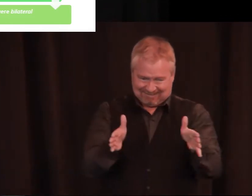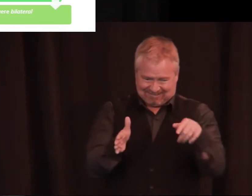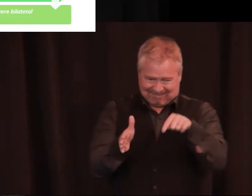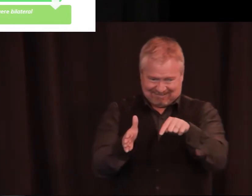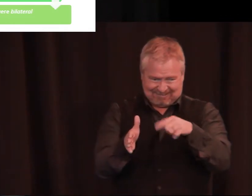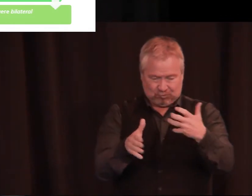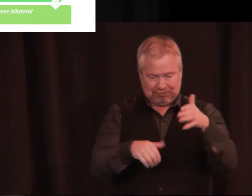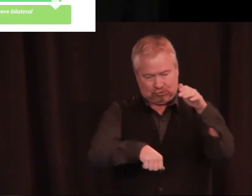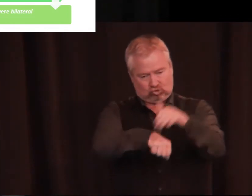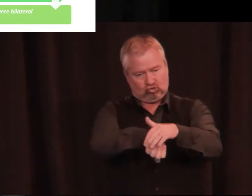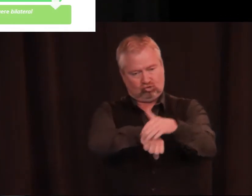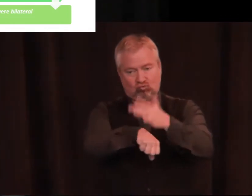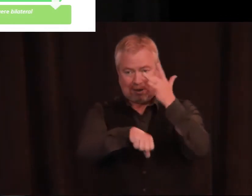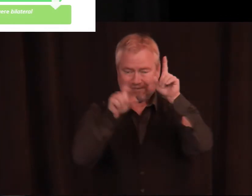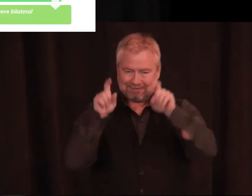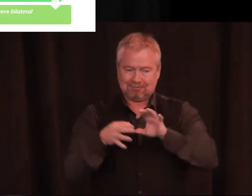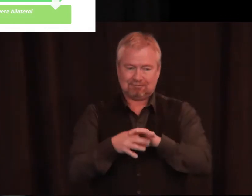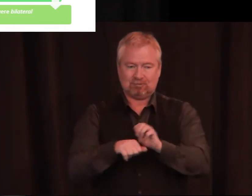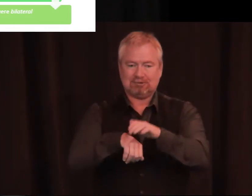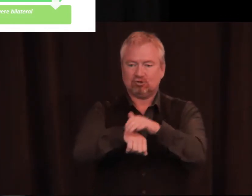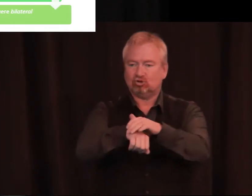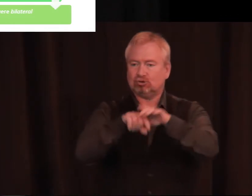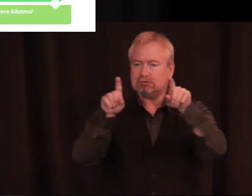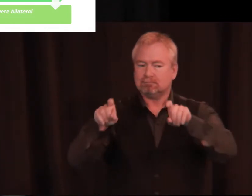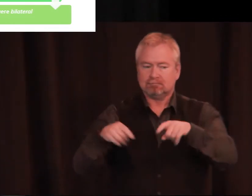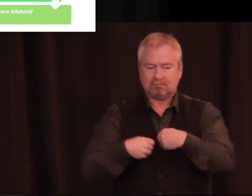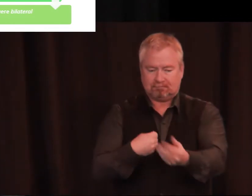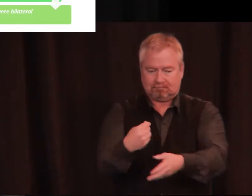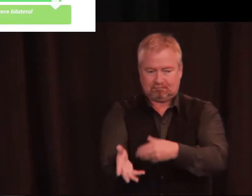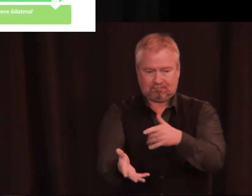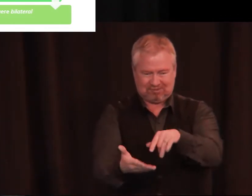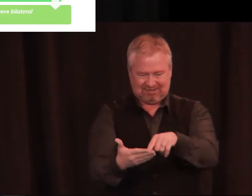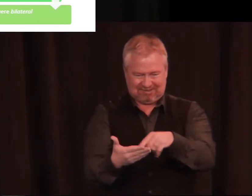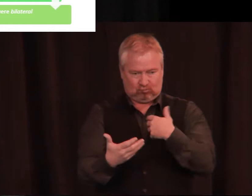and we wanted to be able to really isolate the effects of how are these children learning English.